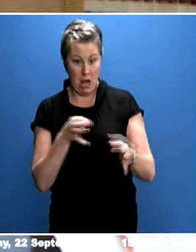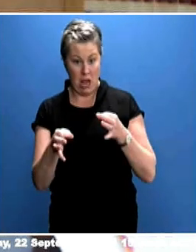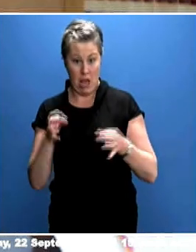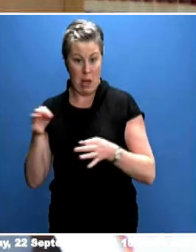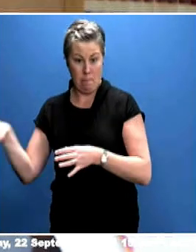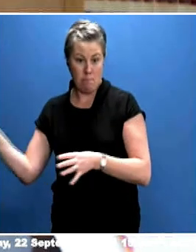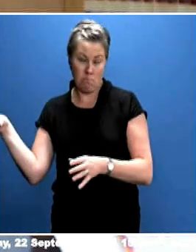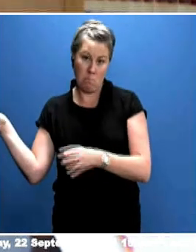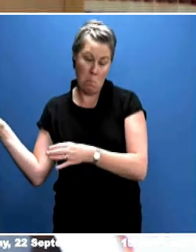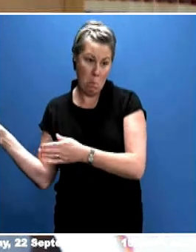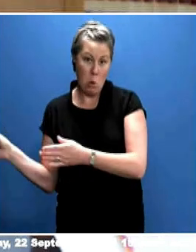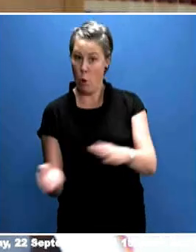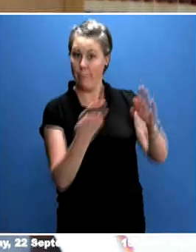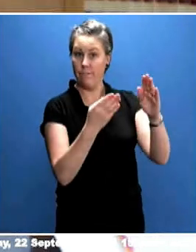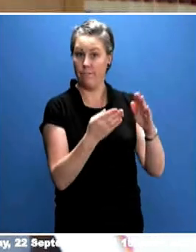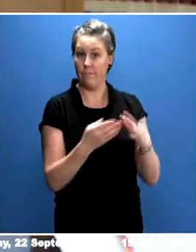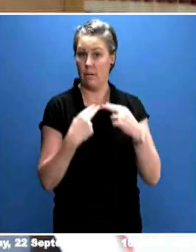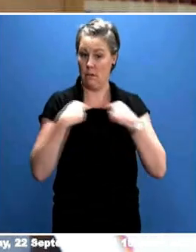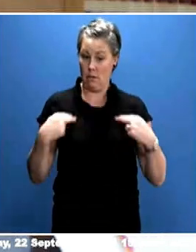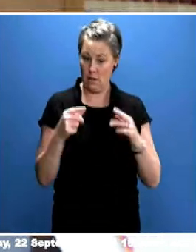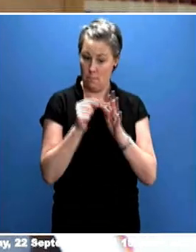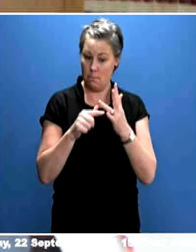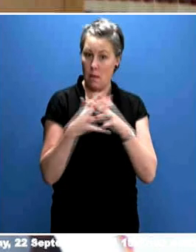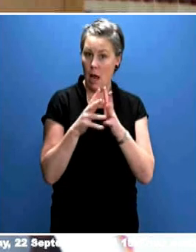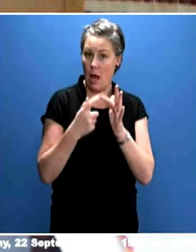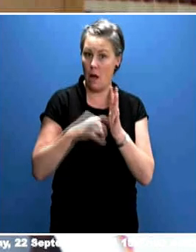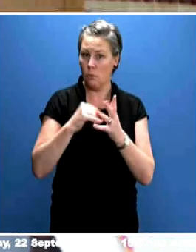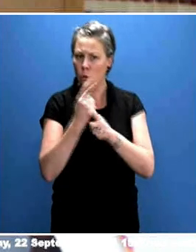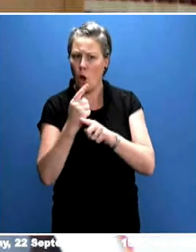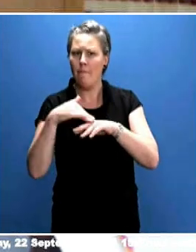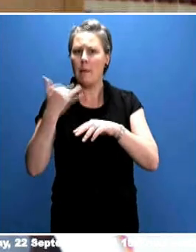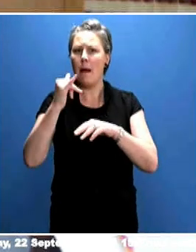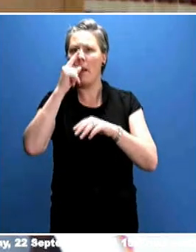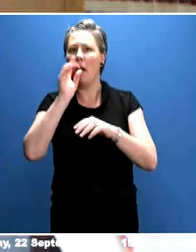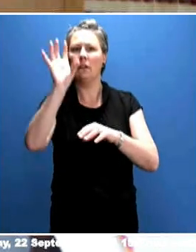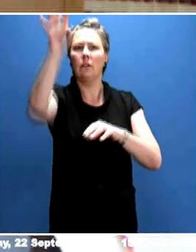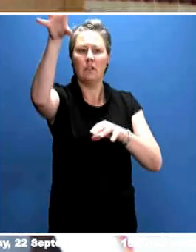Mr Power was talking about different sites, but even that place, with all of that history,